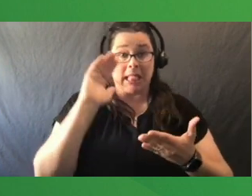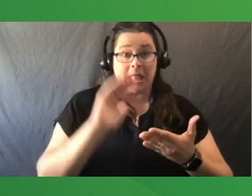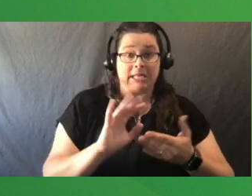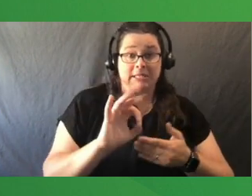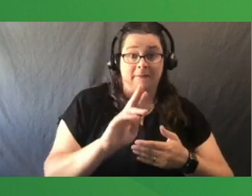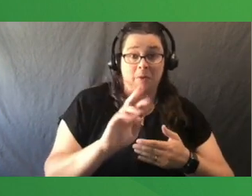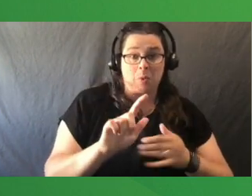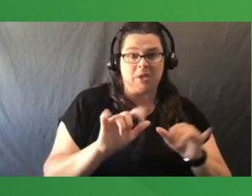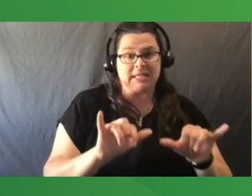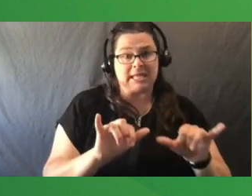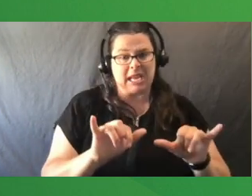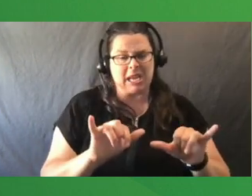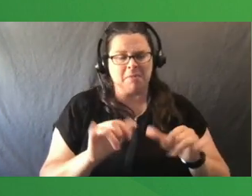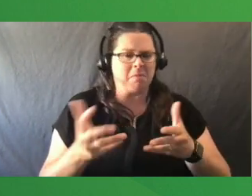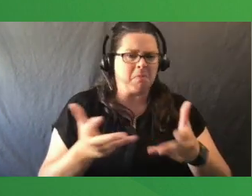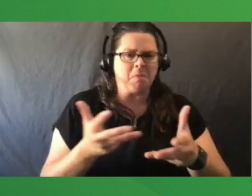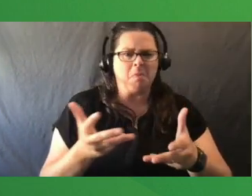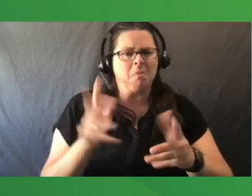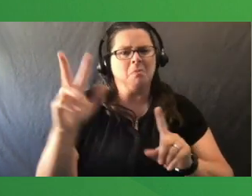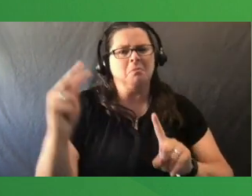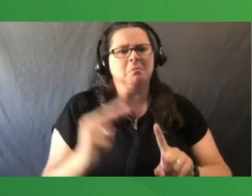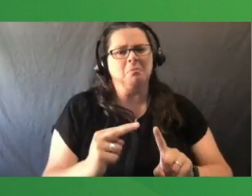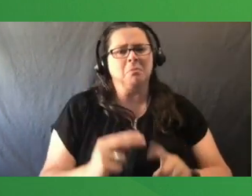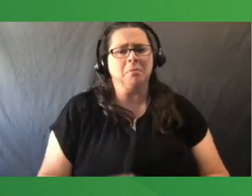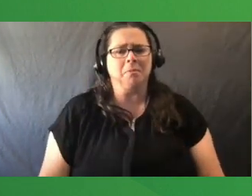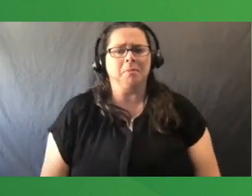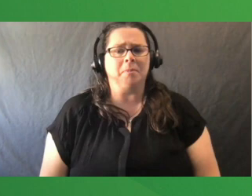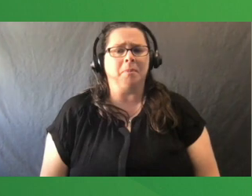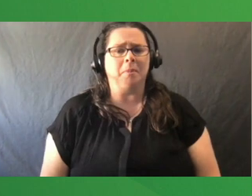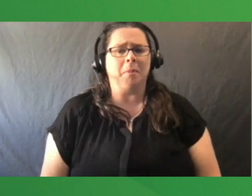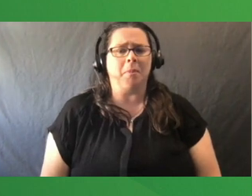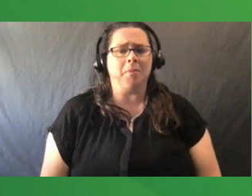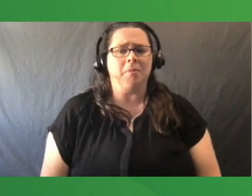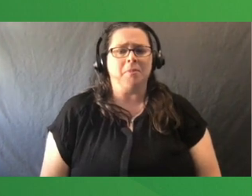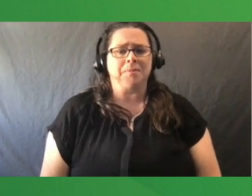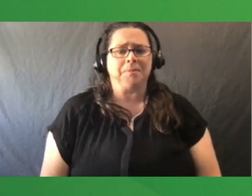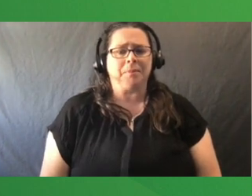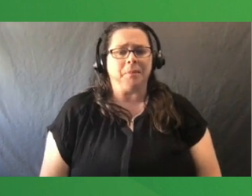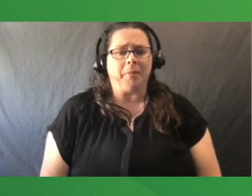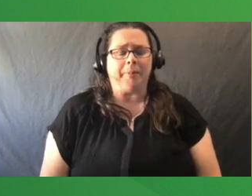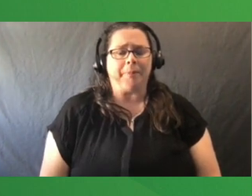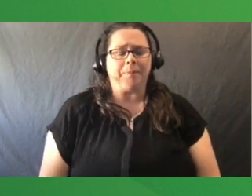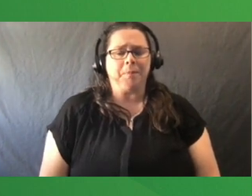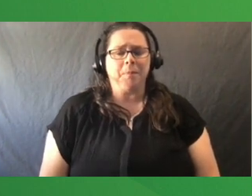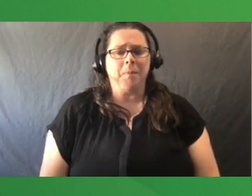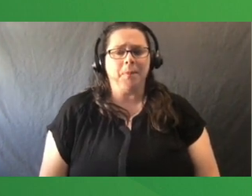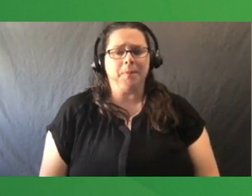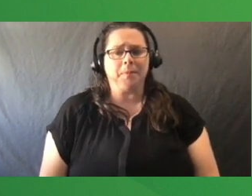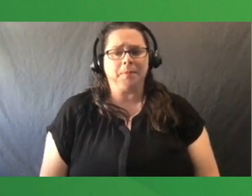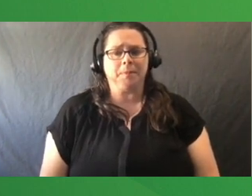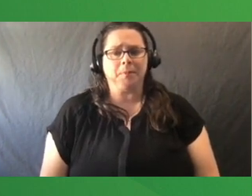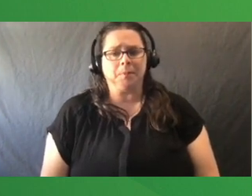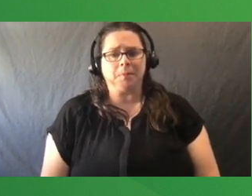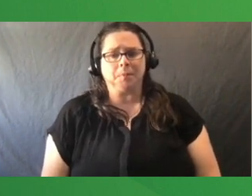fuel?